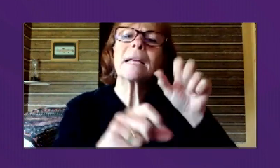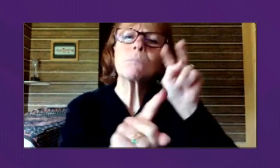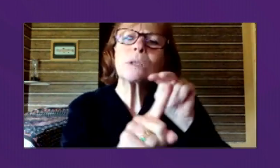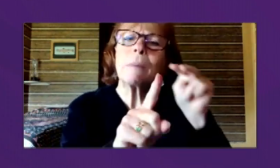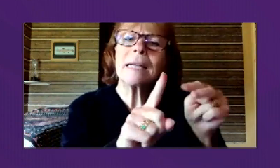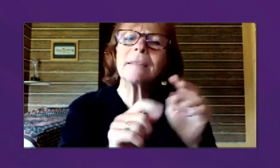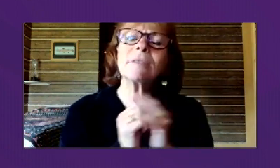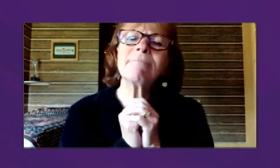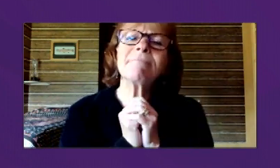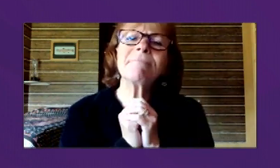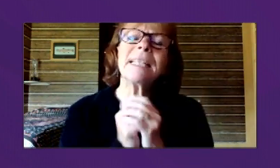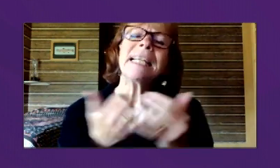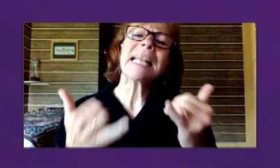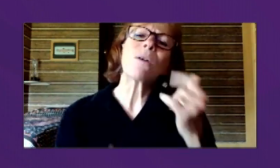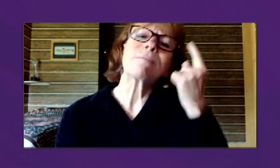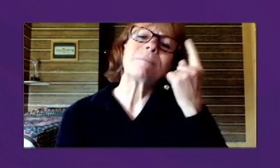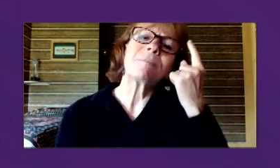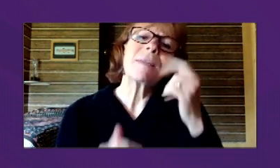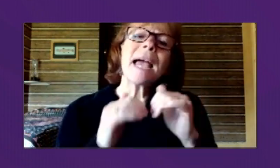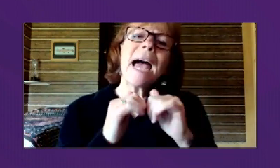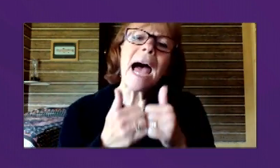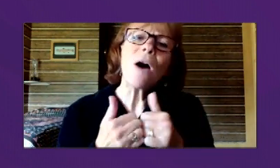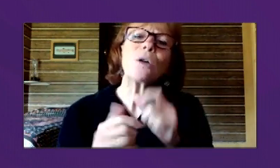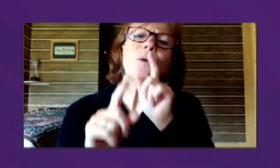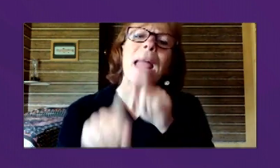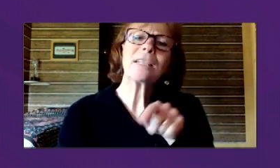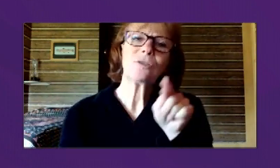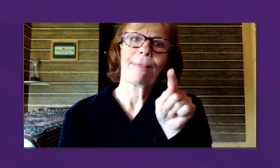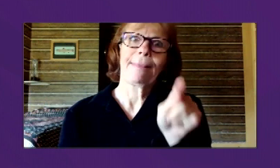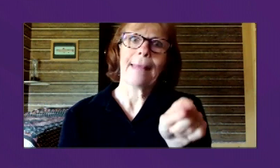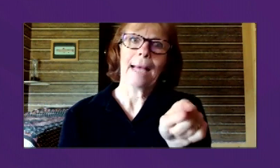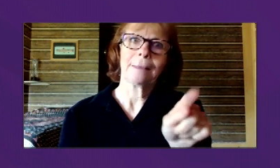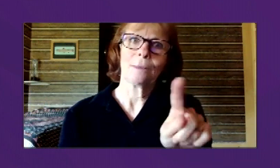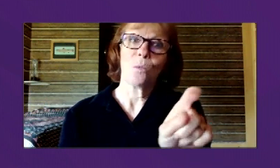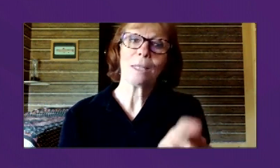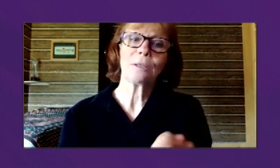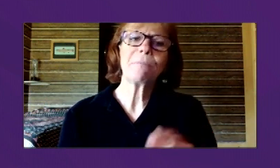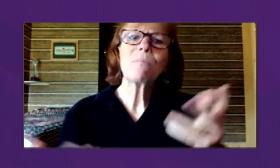moment and think about how you would answer this question. What is Native perspective?